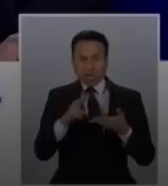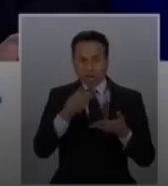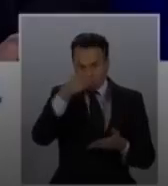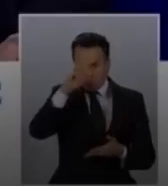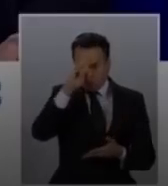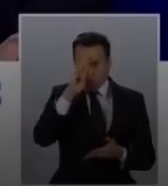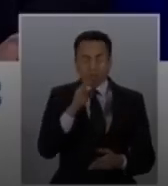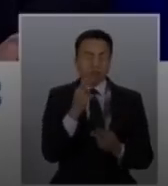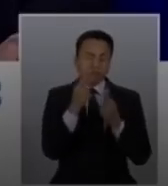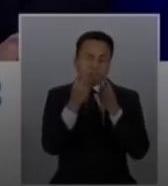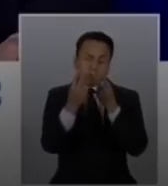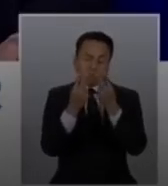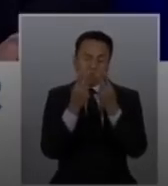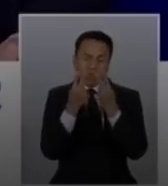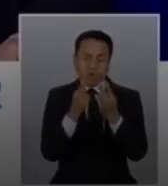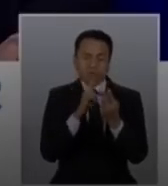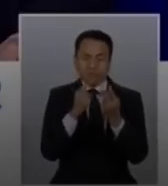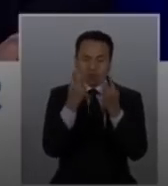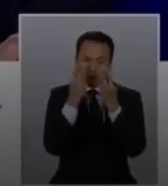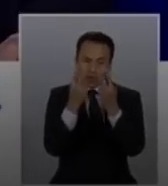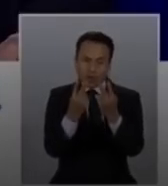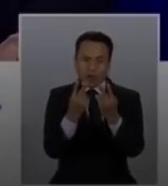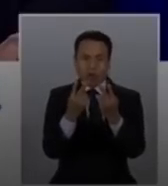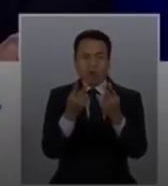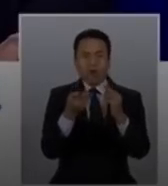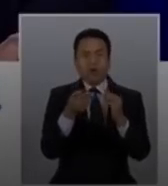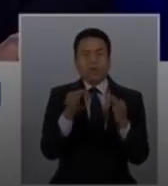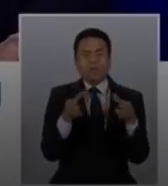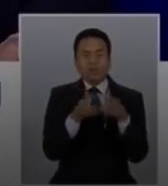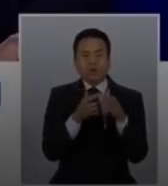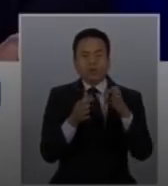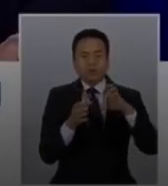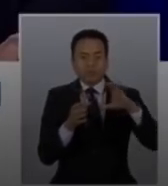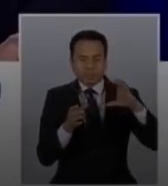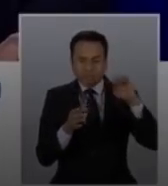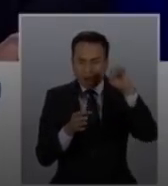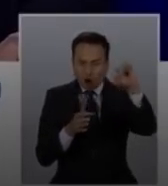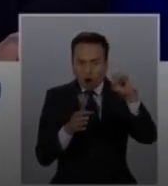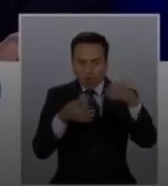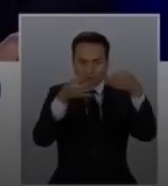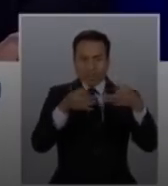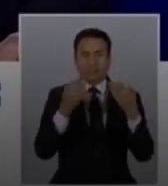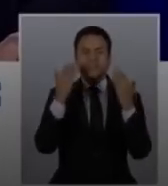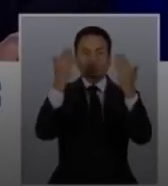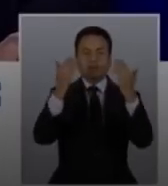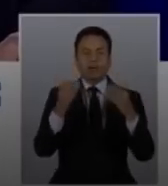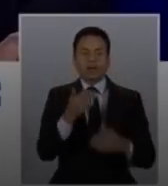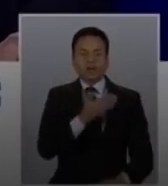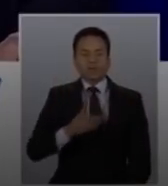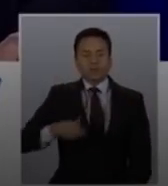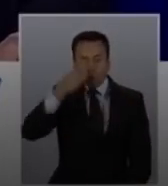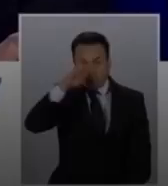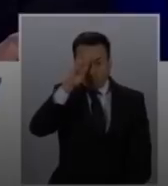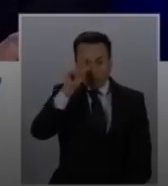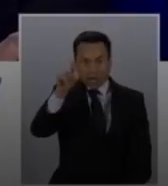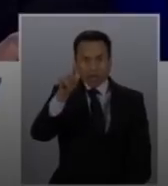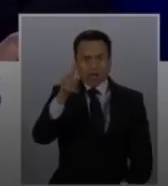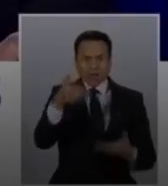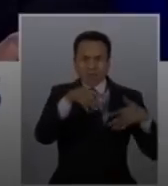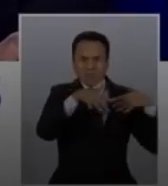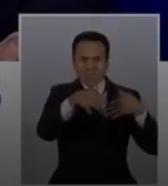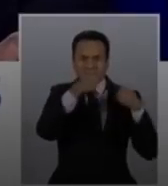When I see that the Communist Party makes an official statement saluting the Cuban government at a time when there are protests against the government,